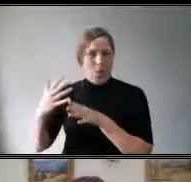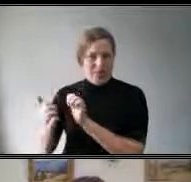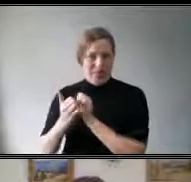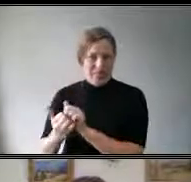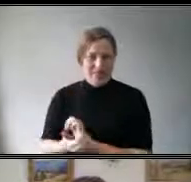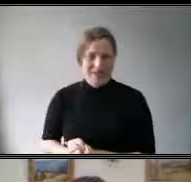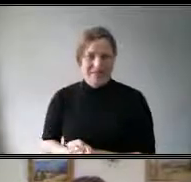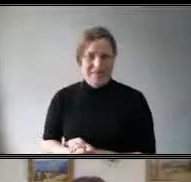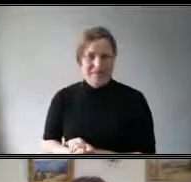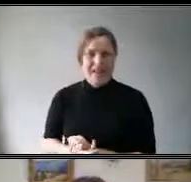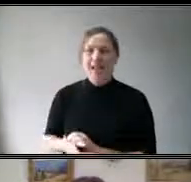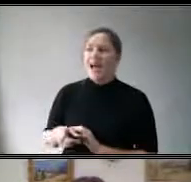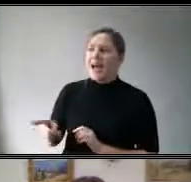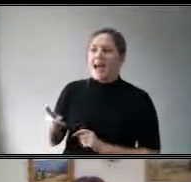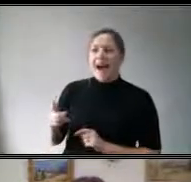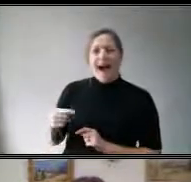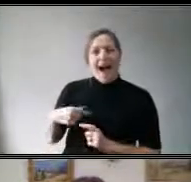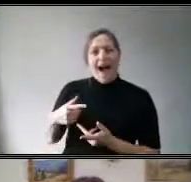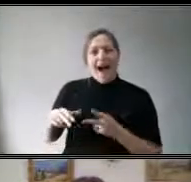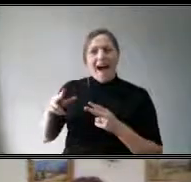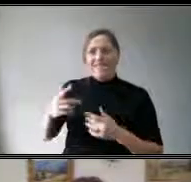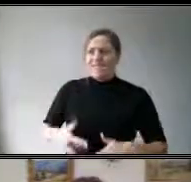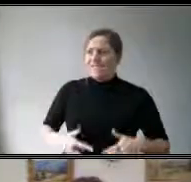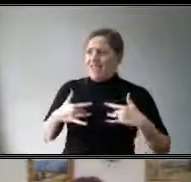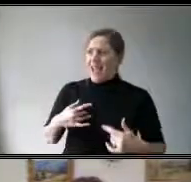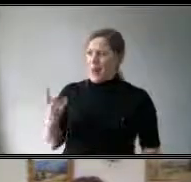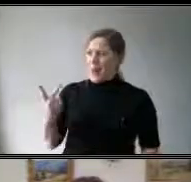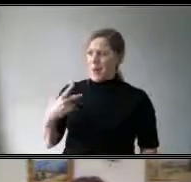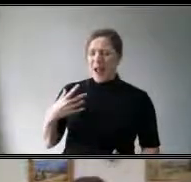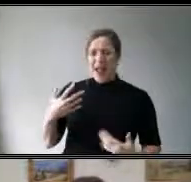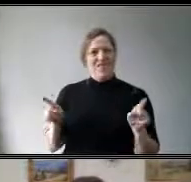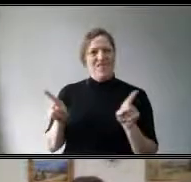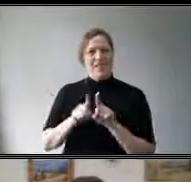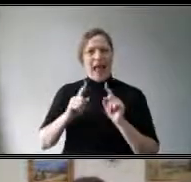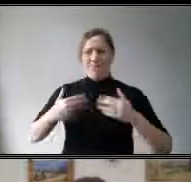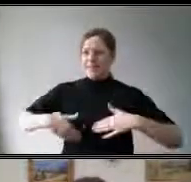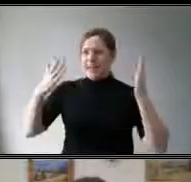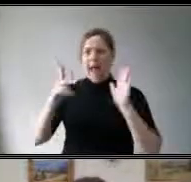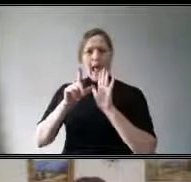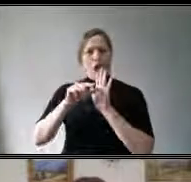the same like day clock when we were in it at ultimo like we used to go and have a coffee break